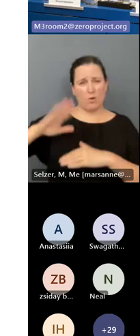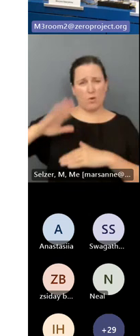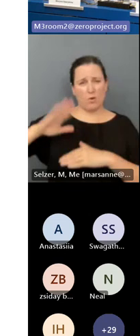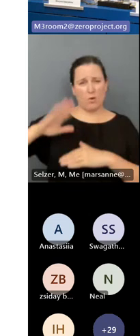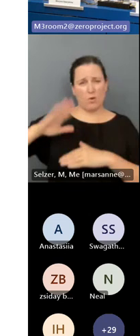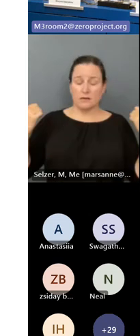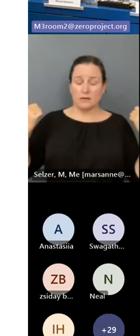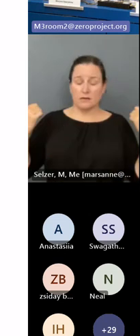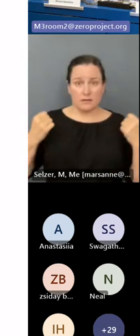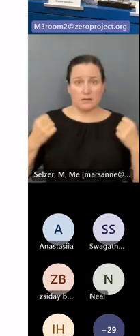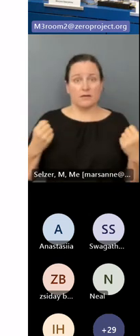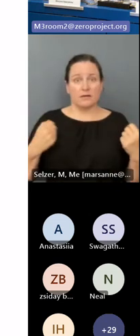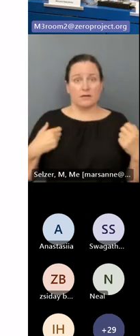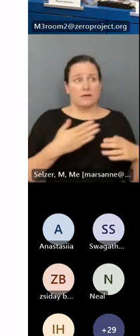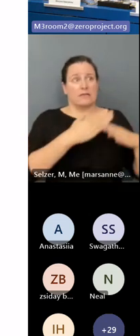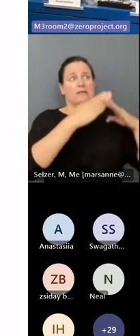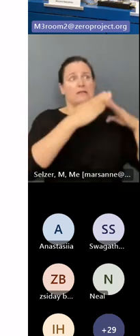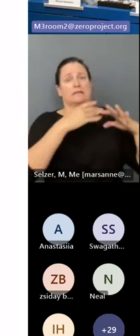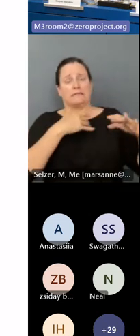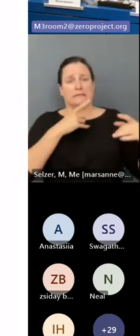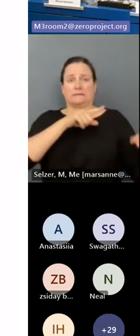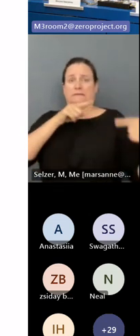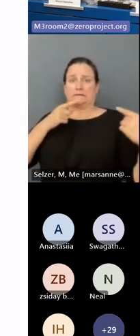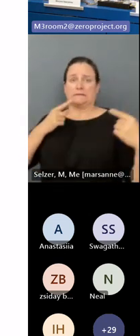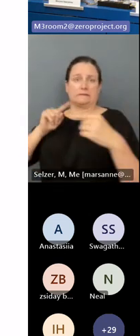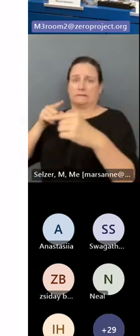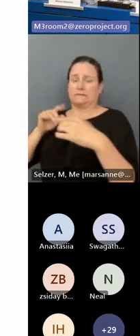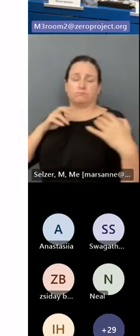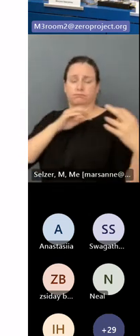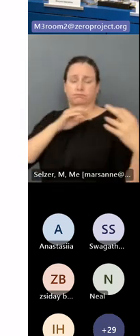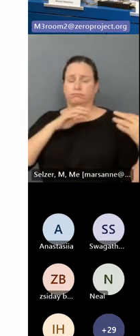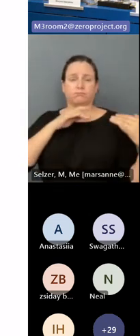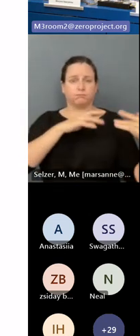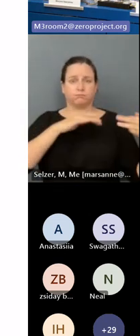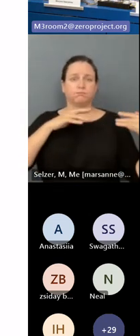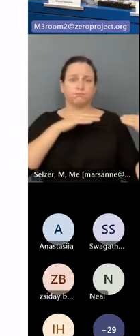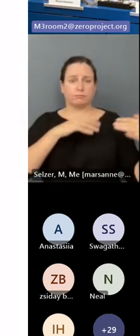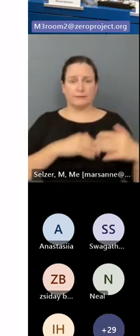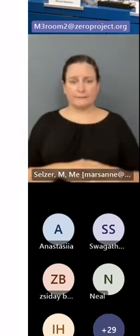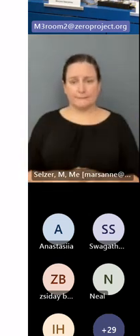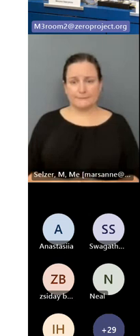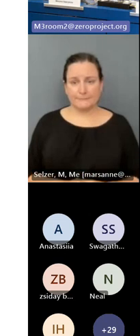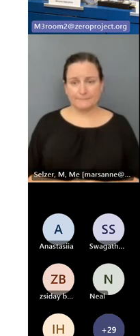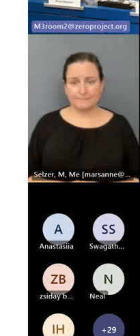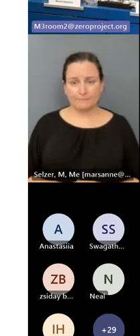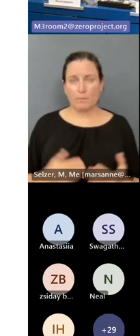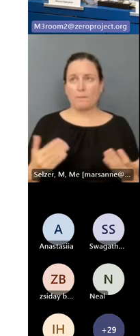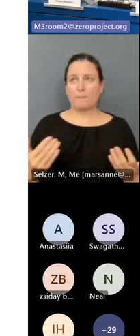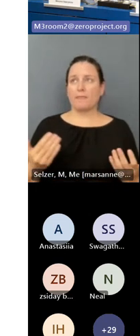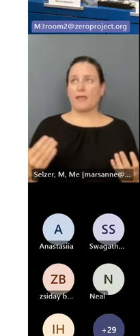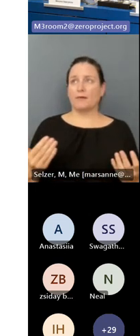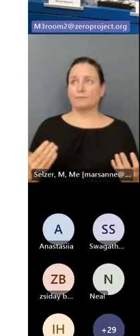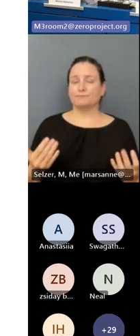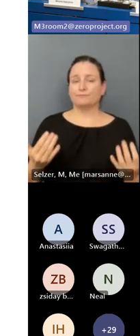it marked the second anniversary… I don't know how to say, of Russia's full-scale invasion to